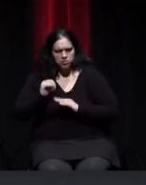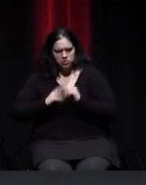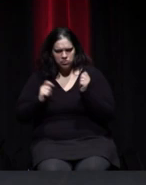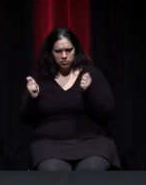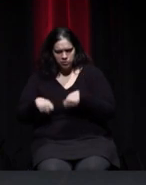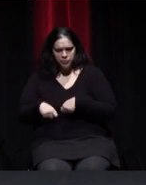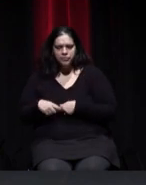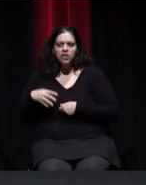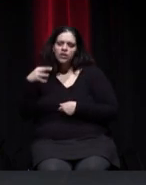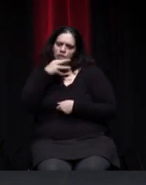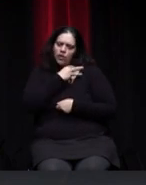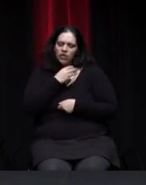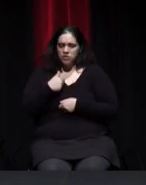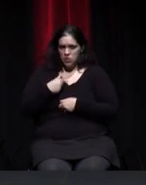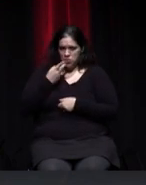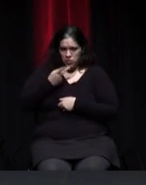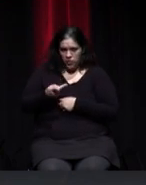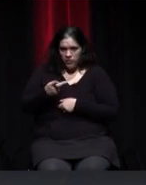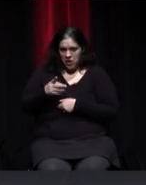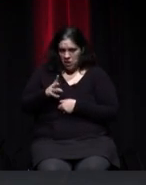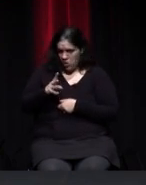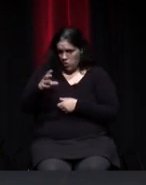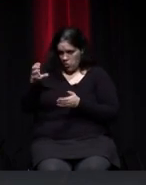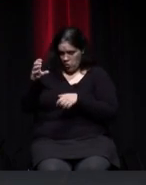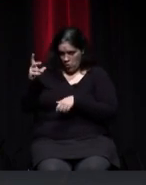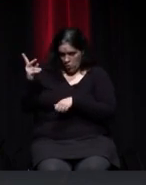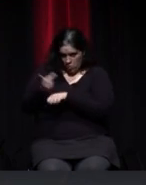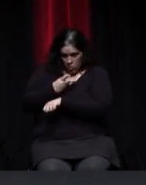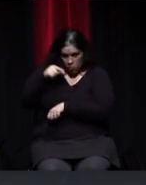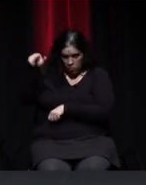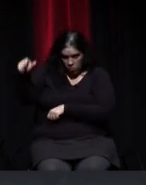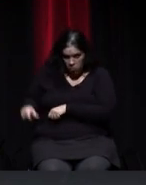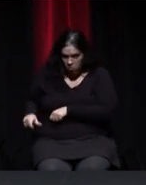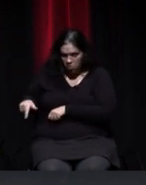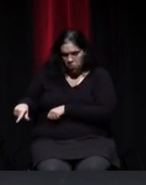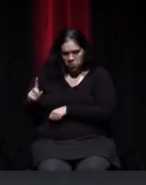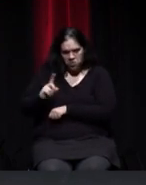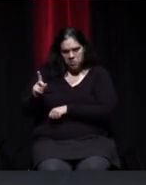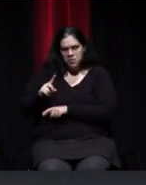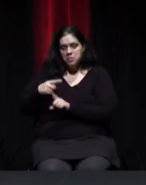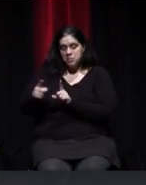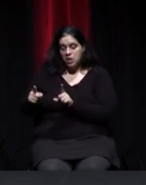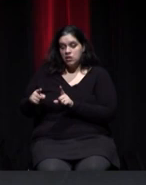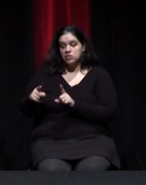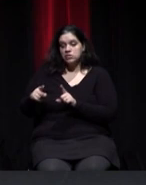Of course, I'm not trying to say it's Deleuze's fault, but from the moment any fixed point